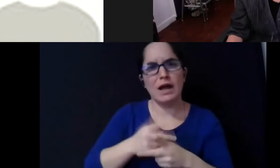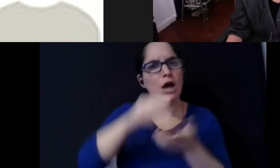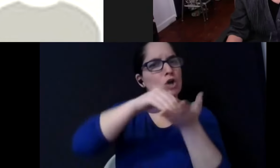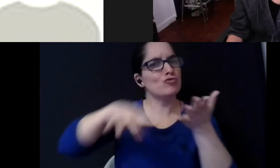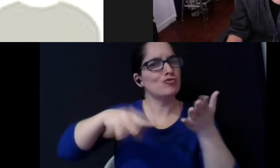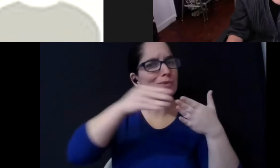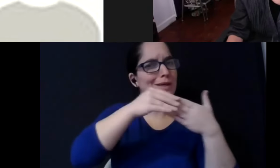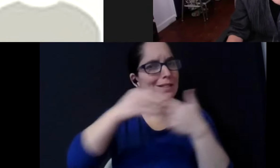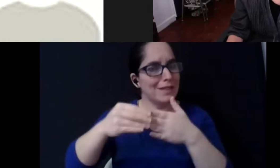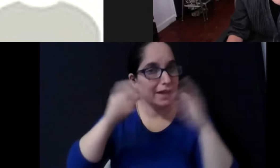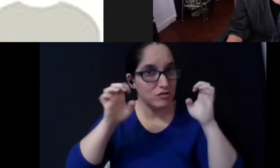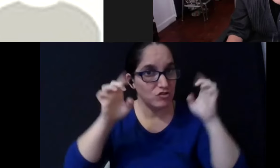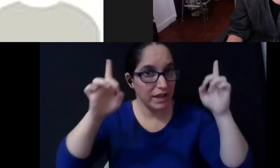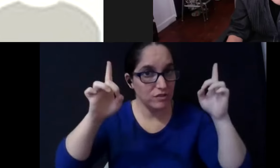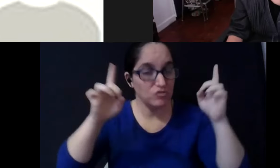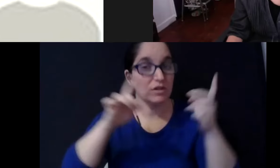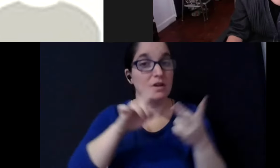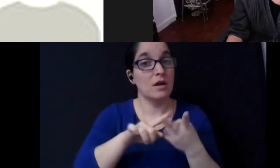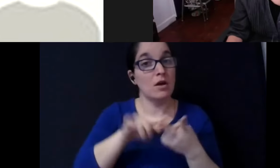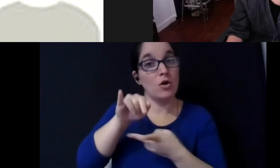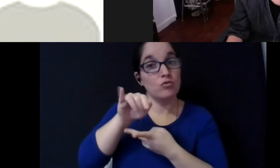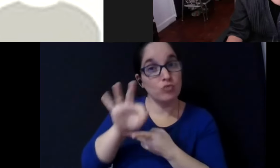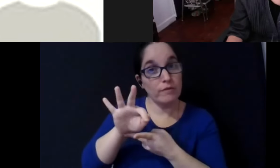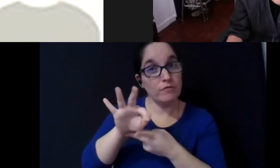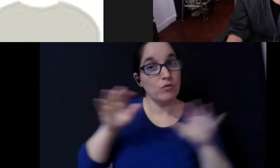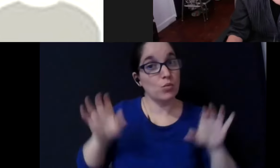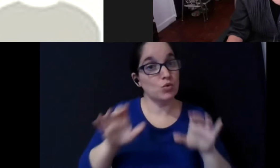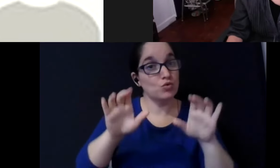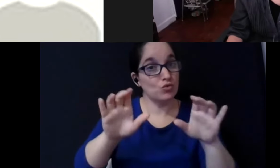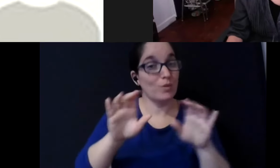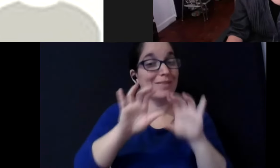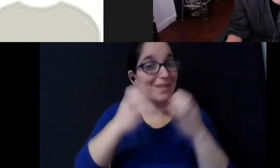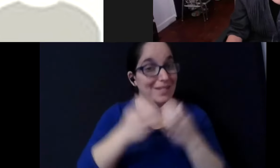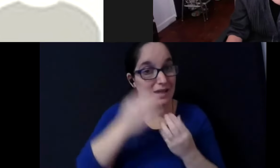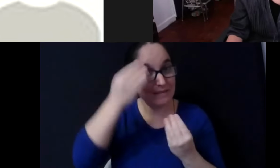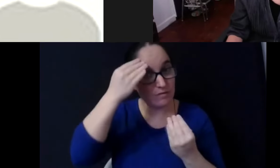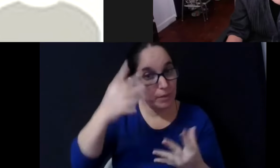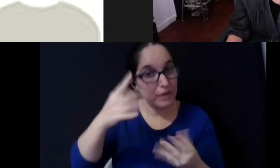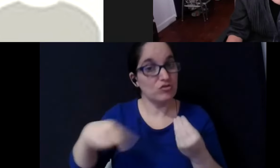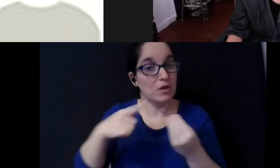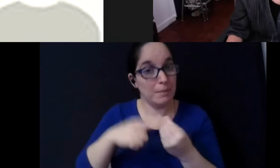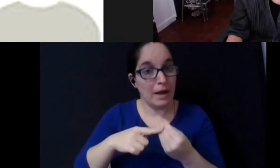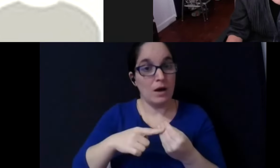by doing the—by redoing the class contents on the Indian continent, Central Asia and Japan and